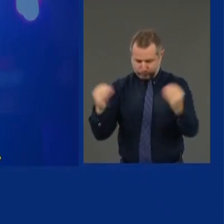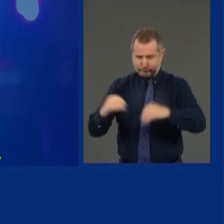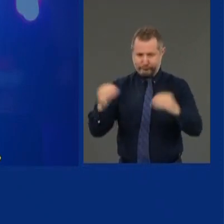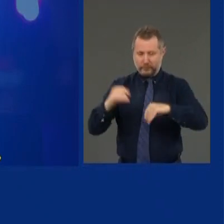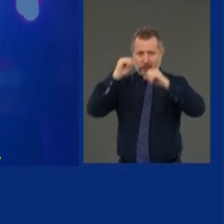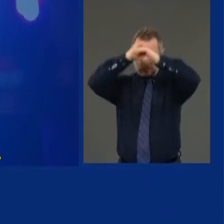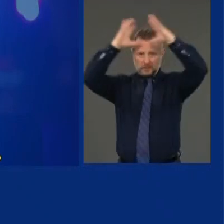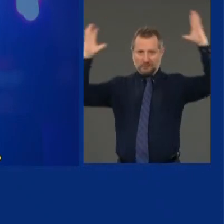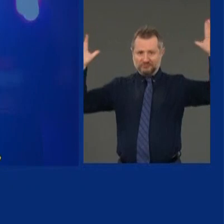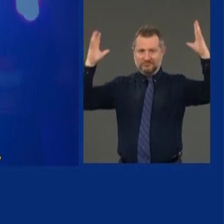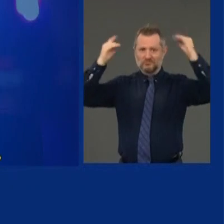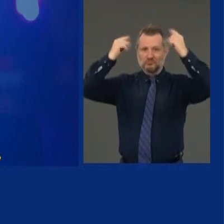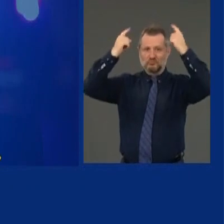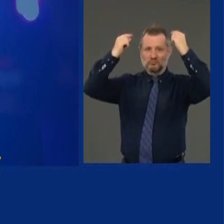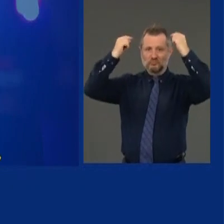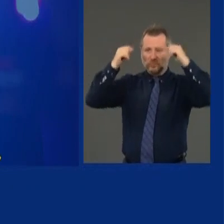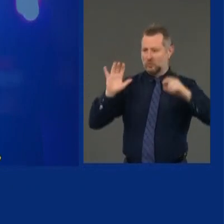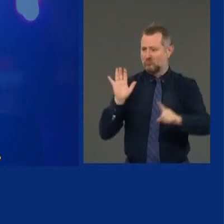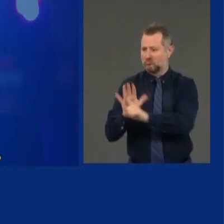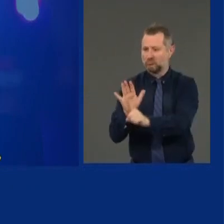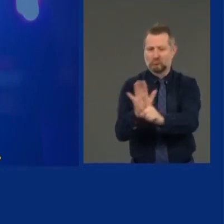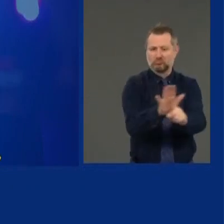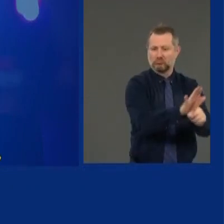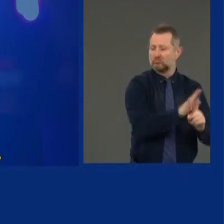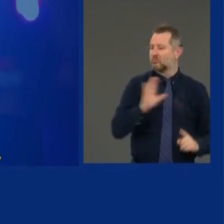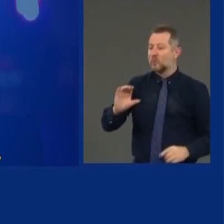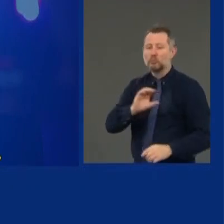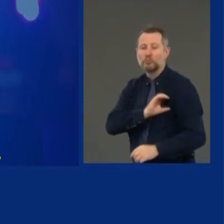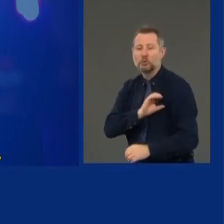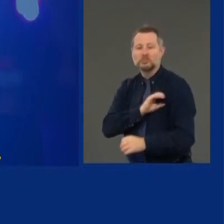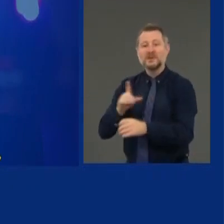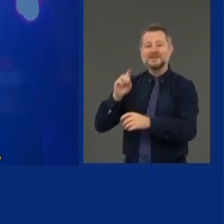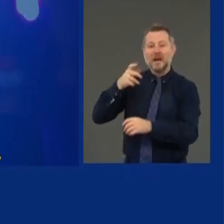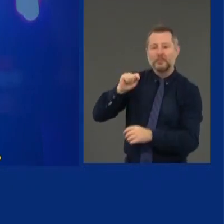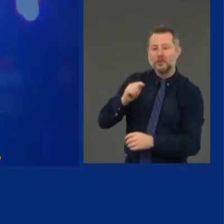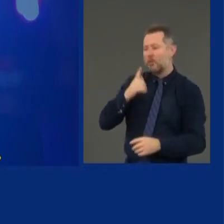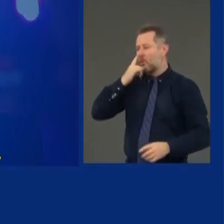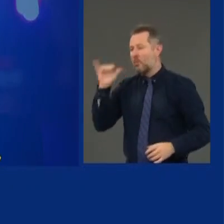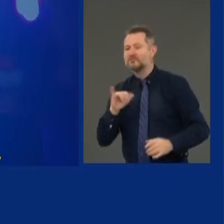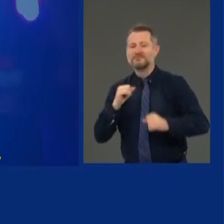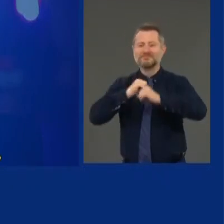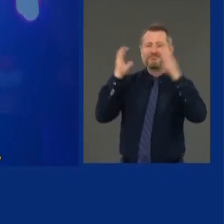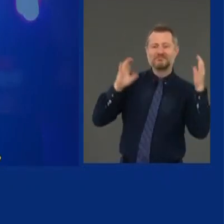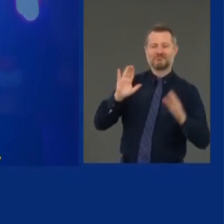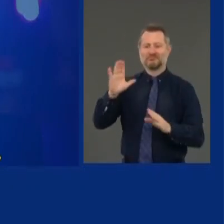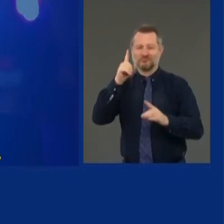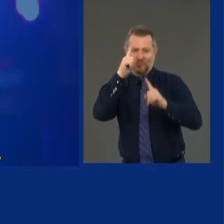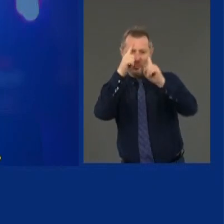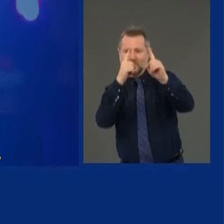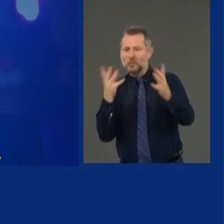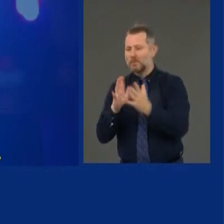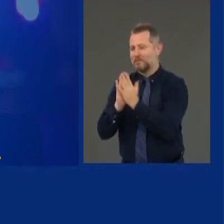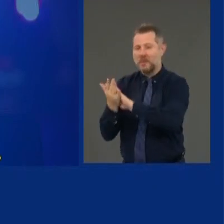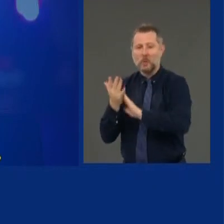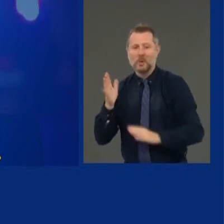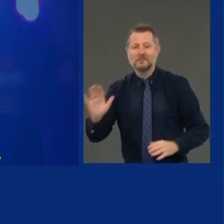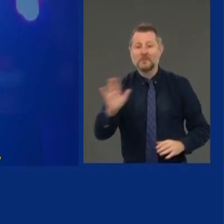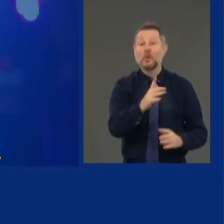VISION FOR YOUR PUBLIC SAFETY DEPARTMENT IN YOUR COMMUNITY.